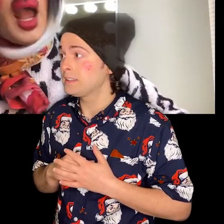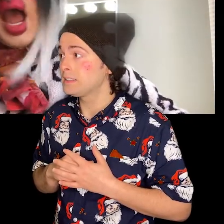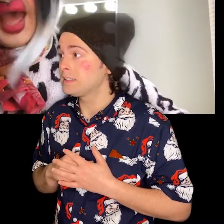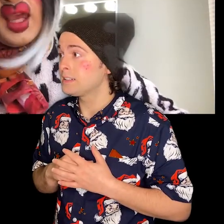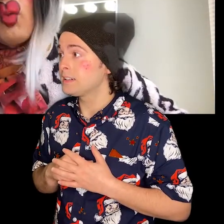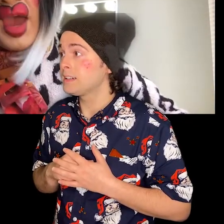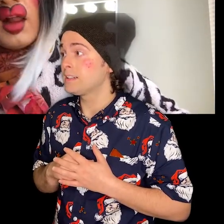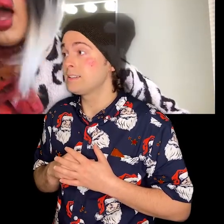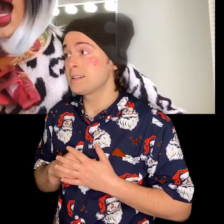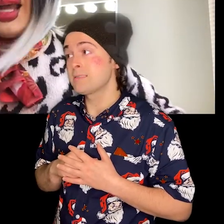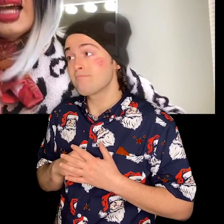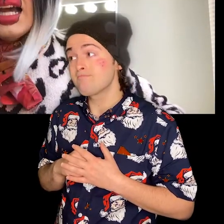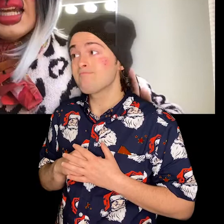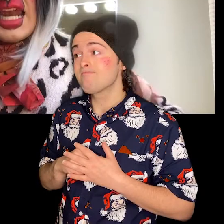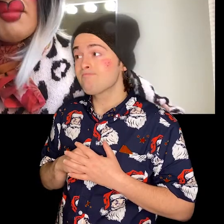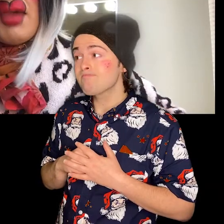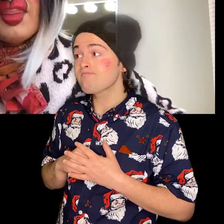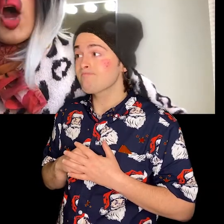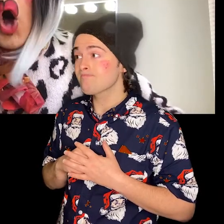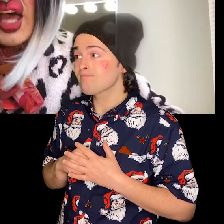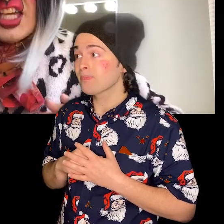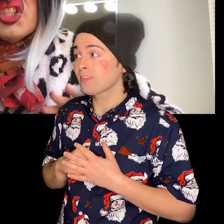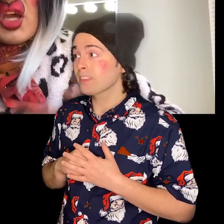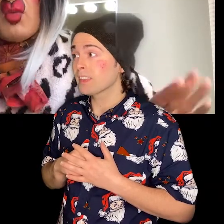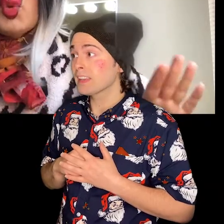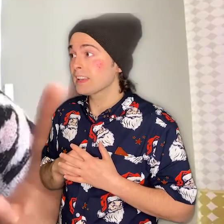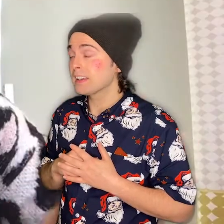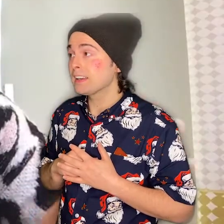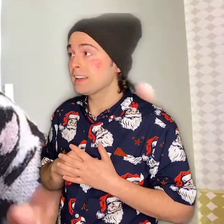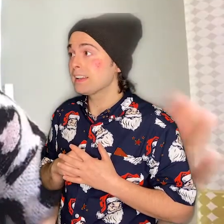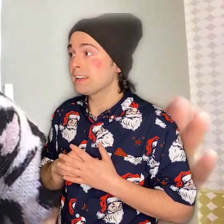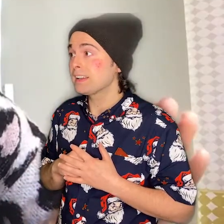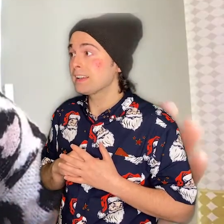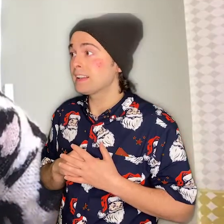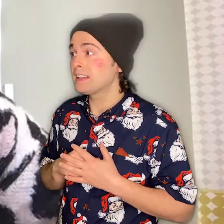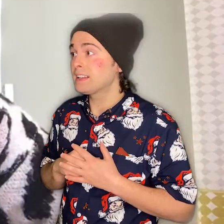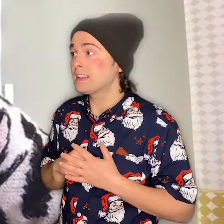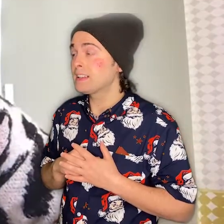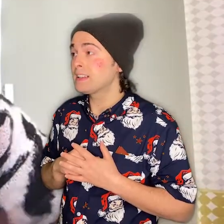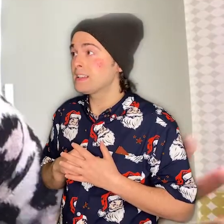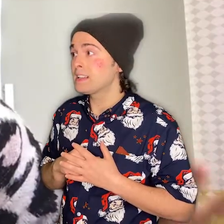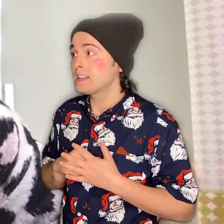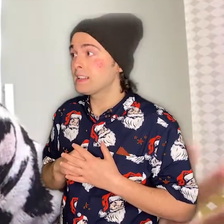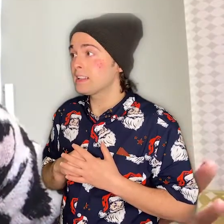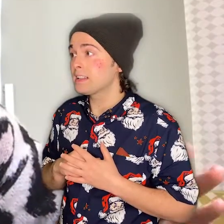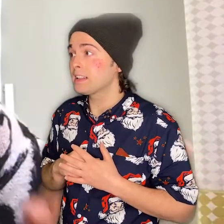Senga – Aye well I had a nightmare that I was trapped in a world where all I could drink was white wine spritzers and I just couldn’t possibly sleep alone.